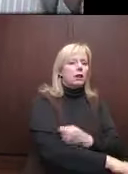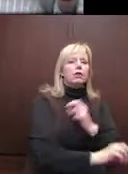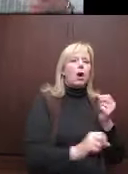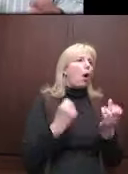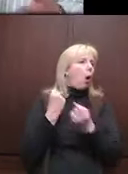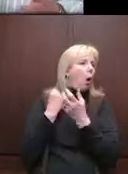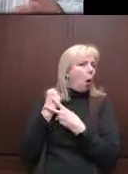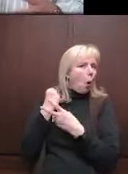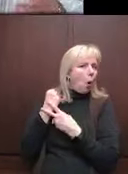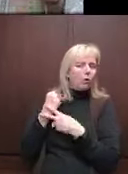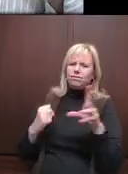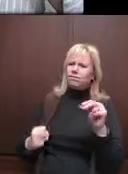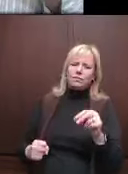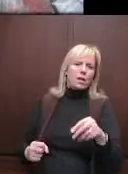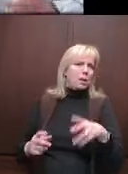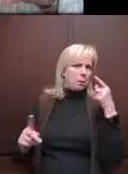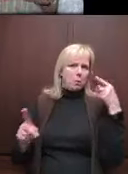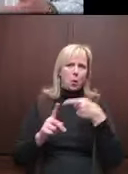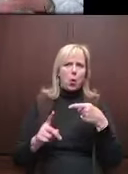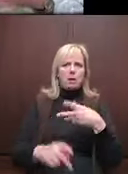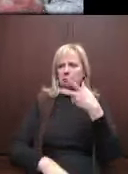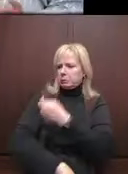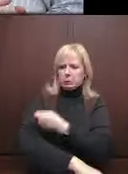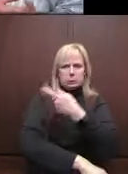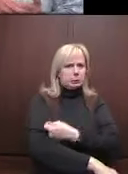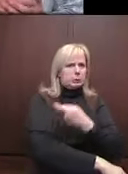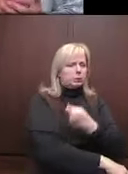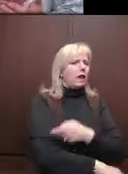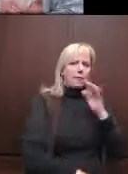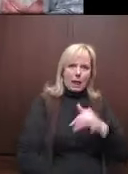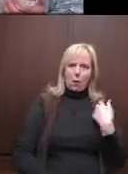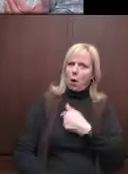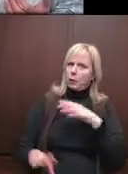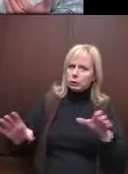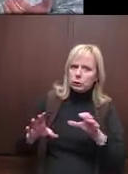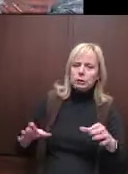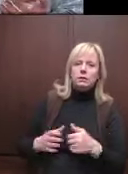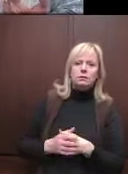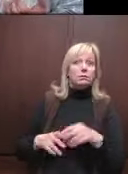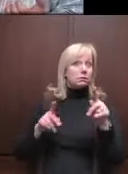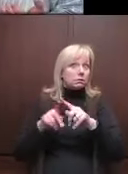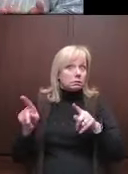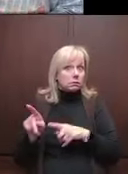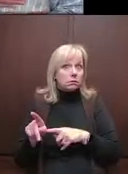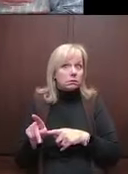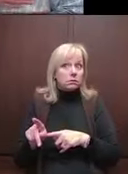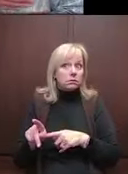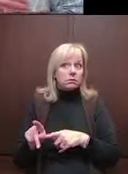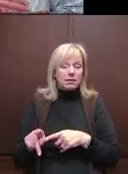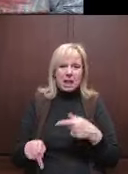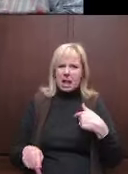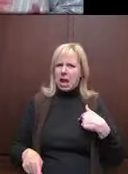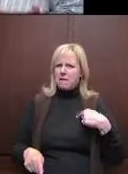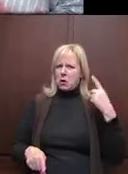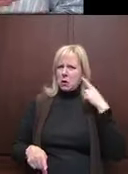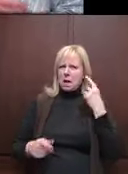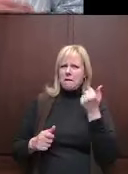The idea is to get needles in arms and that's what we're doing. And also I've heard a couple people say, well,